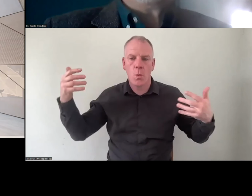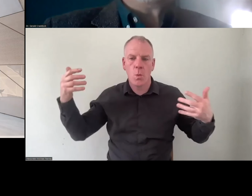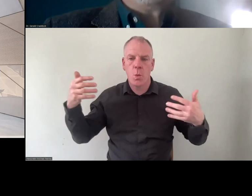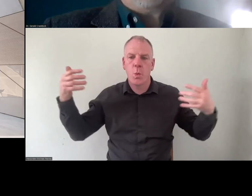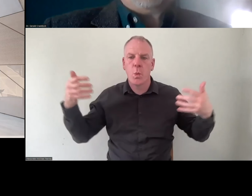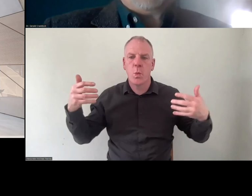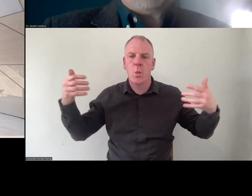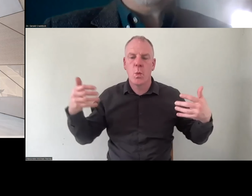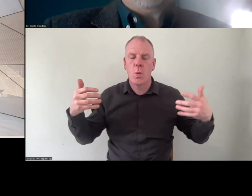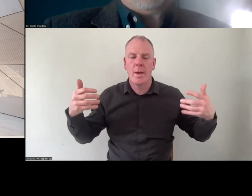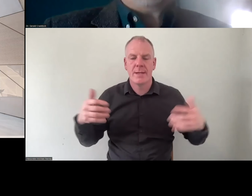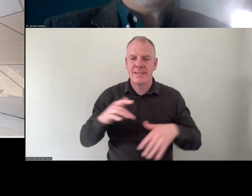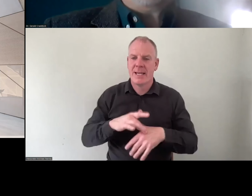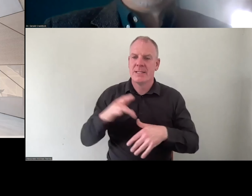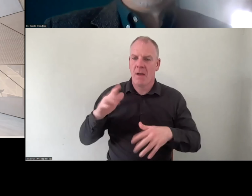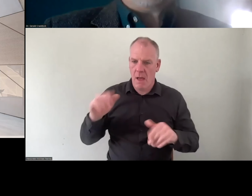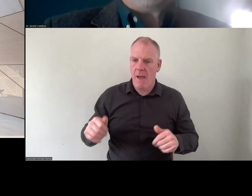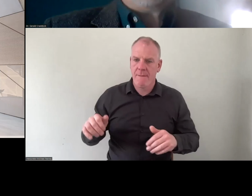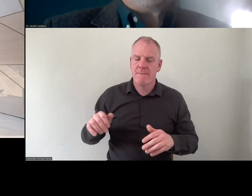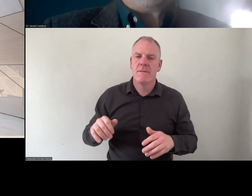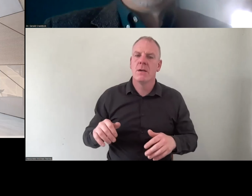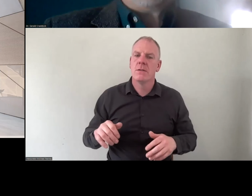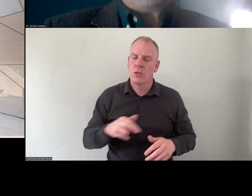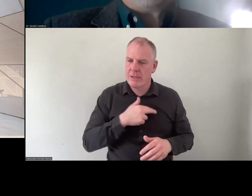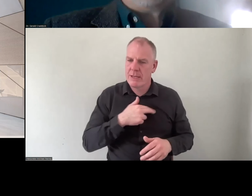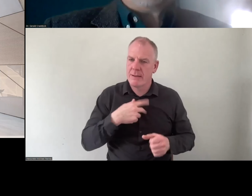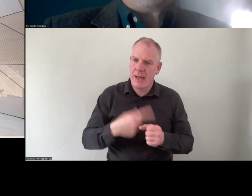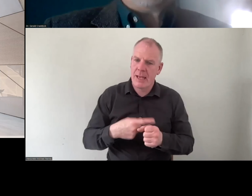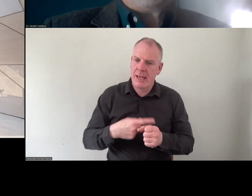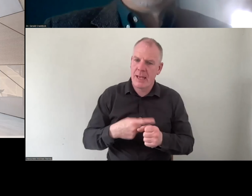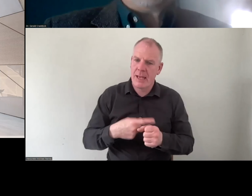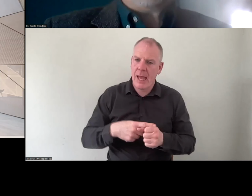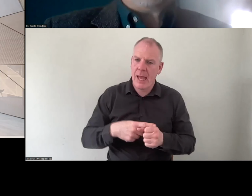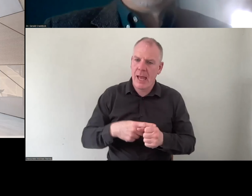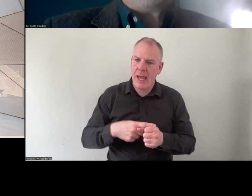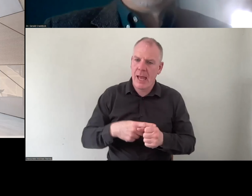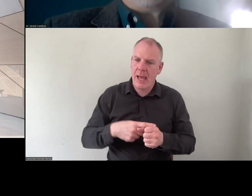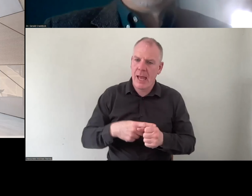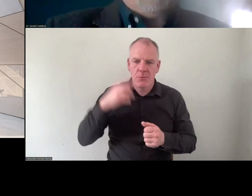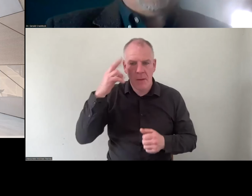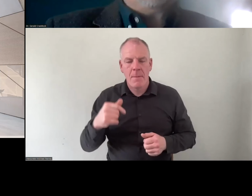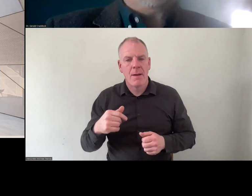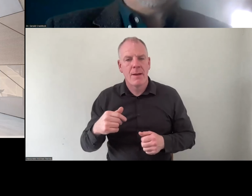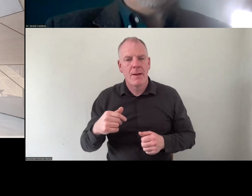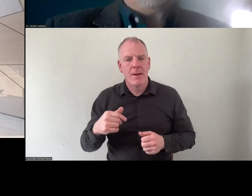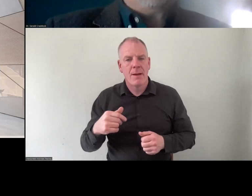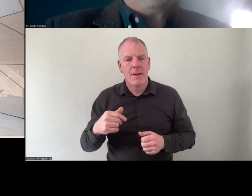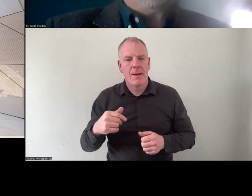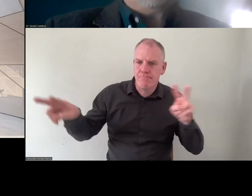so, again, a quiet space to sit and also a very attractive look to the building.